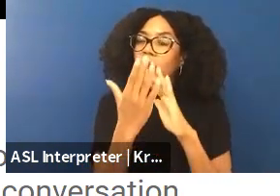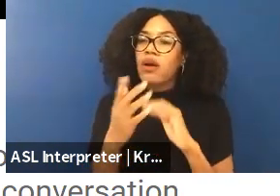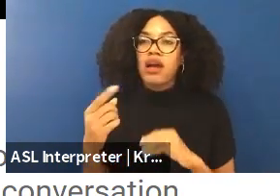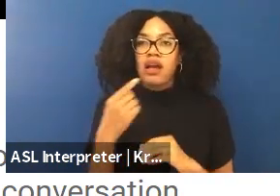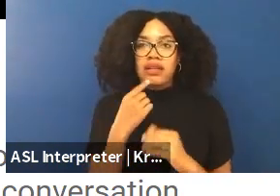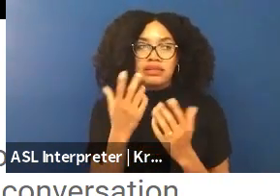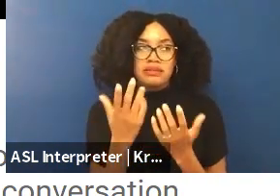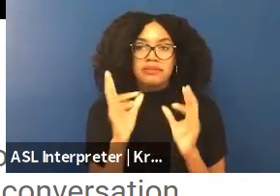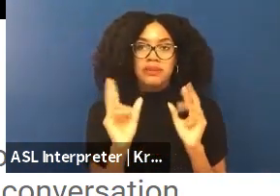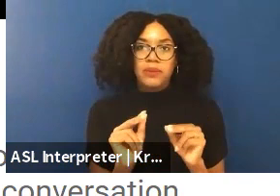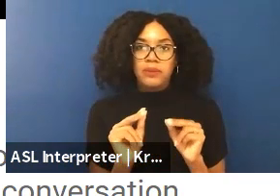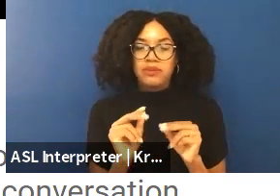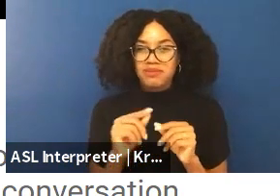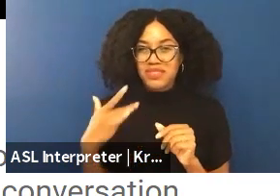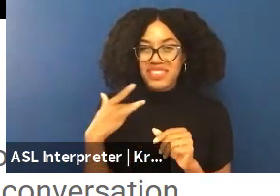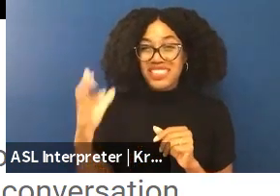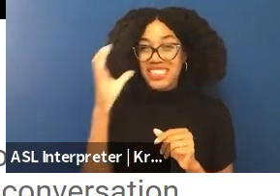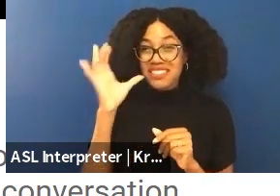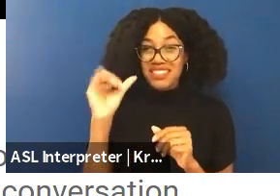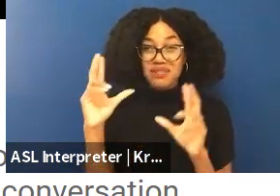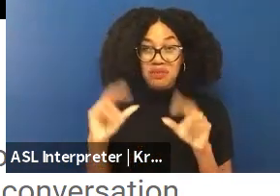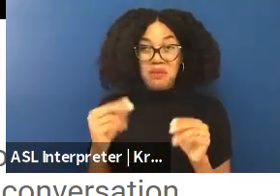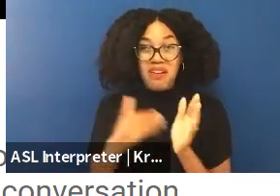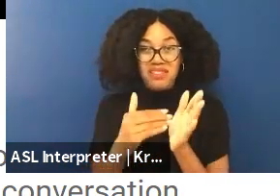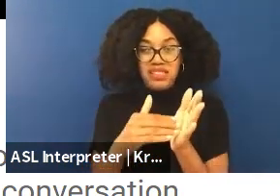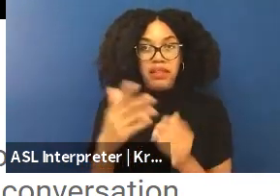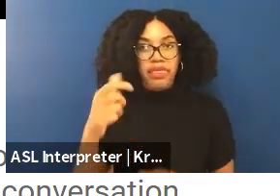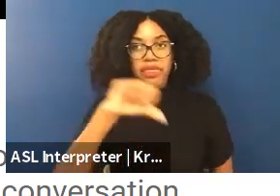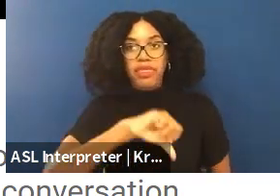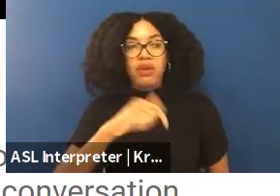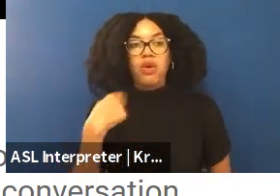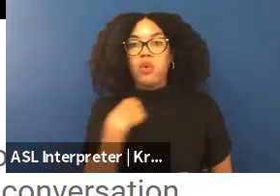you sort of hear that "No because we had a course and it didn't work; students didn't pass it,